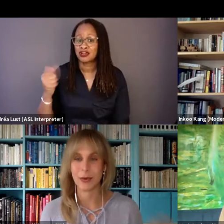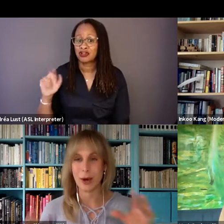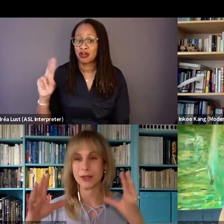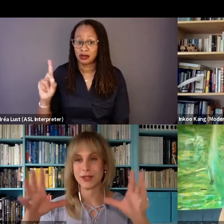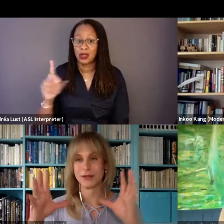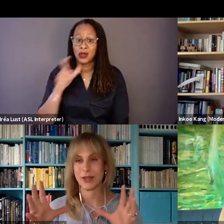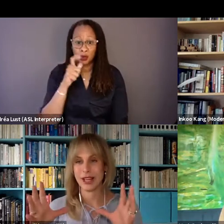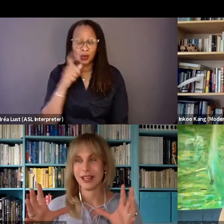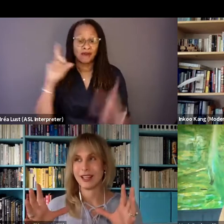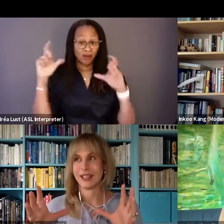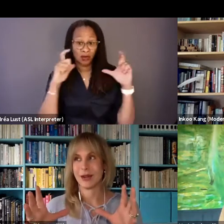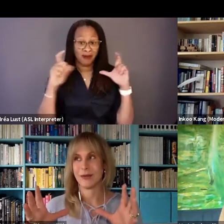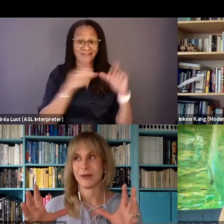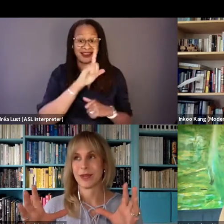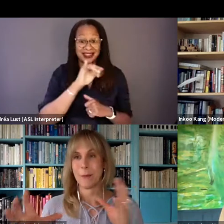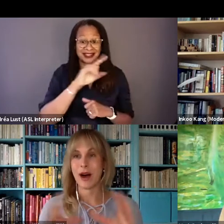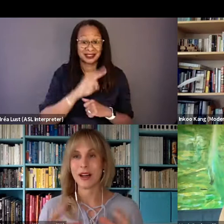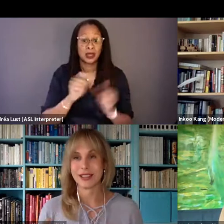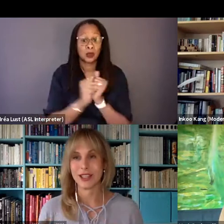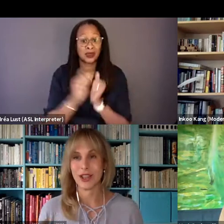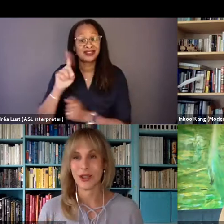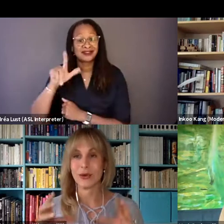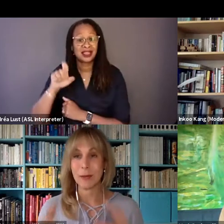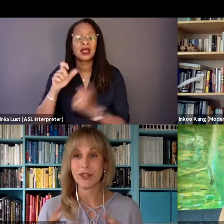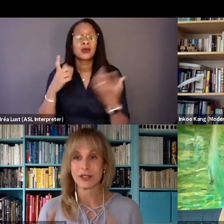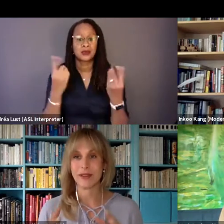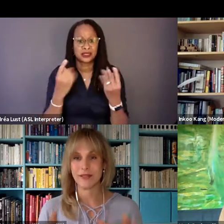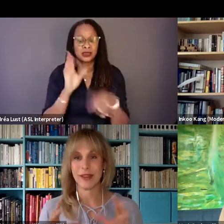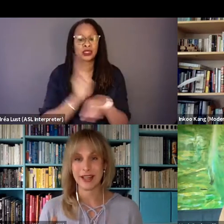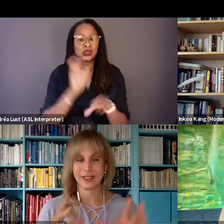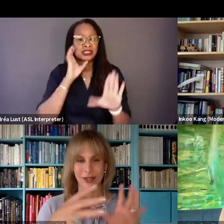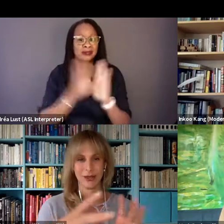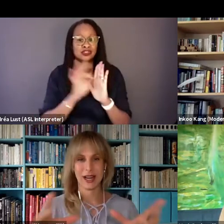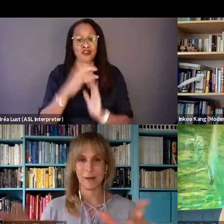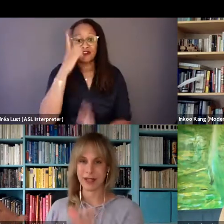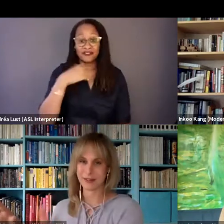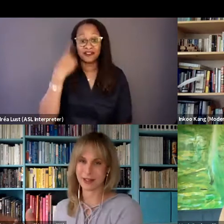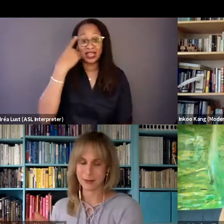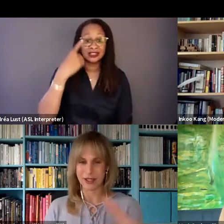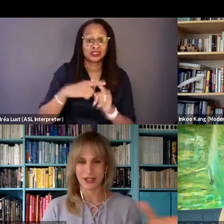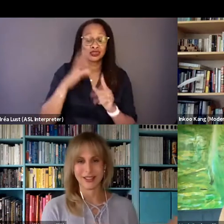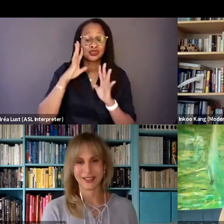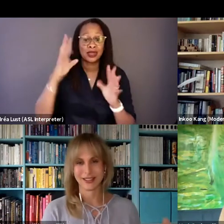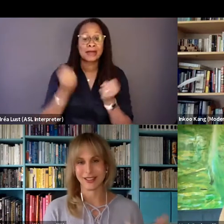and we were able to composite those images of her face to create many different expressions.